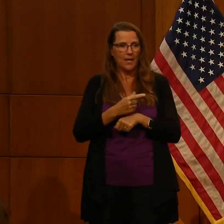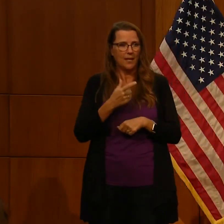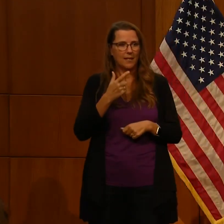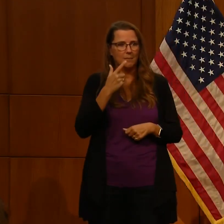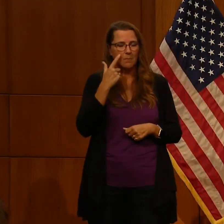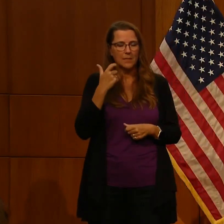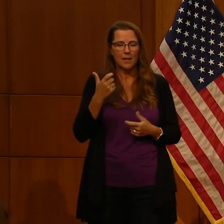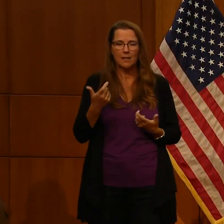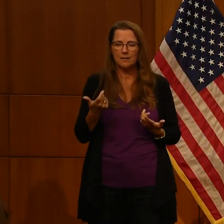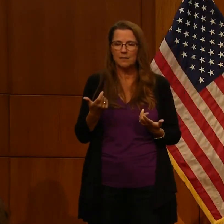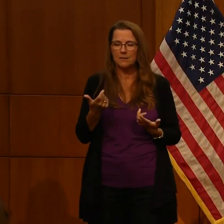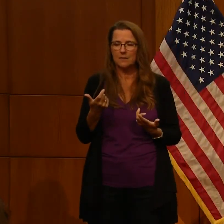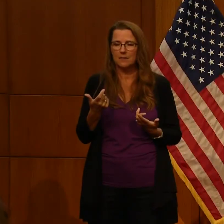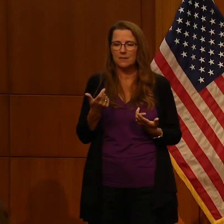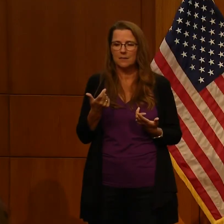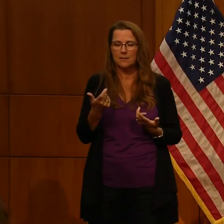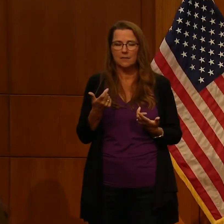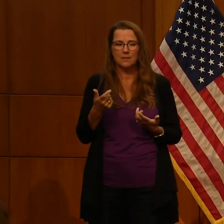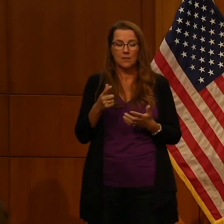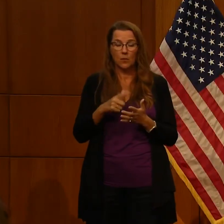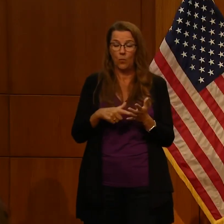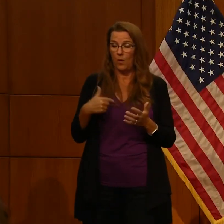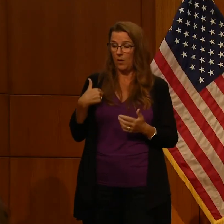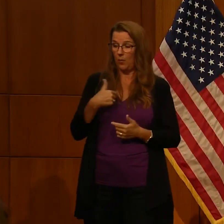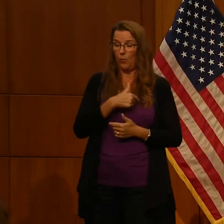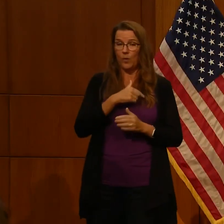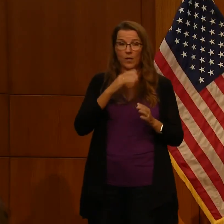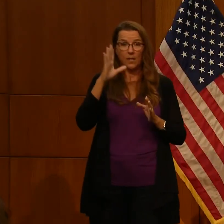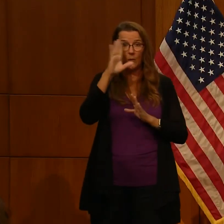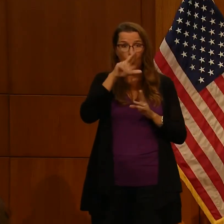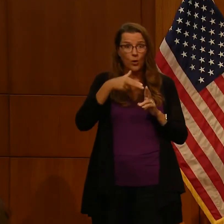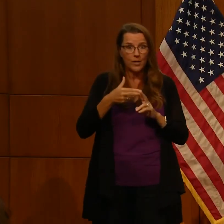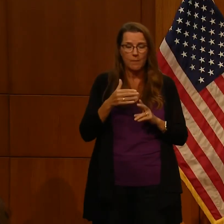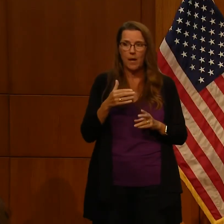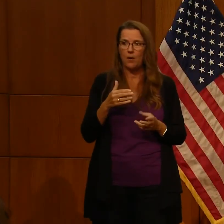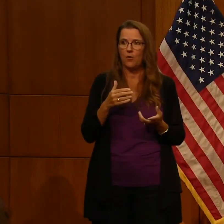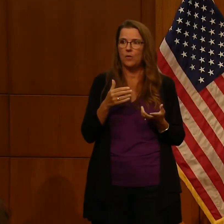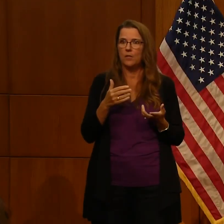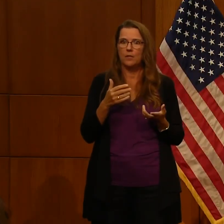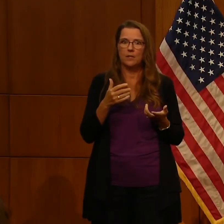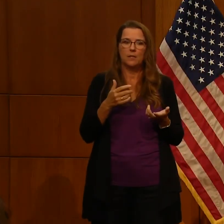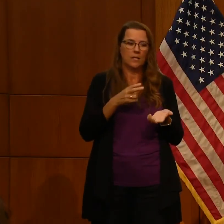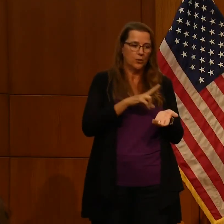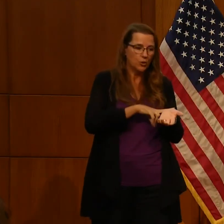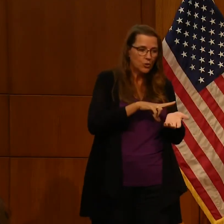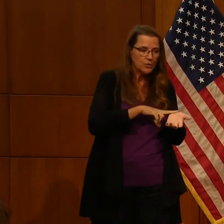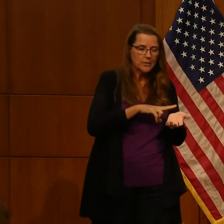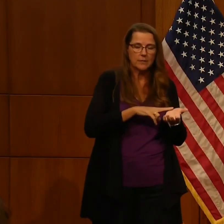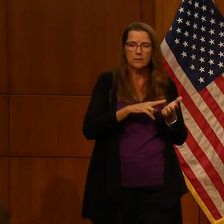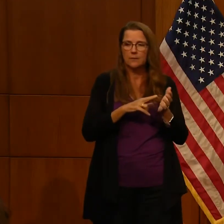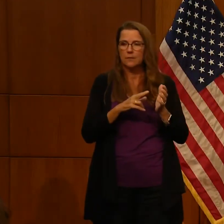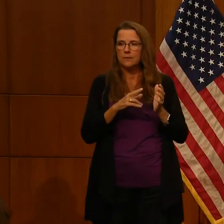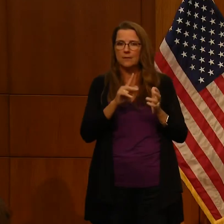HERE TODAY. UM BECAUSE, UH, IT'S GETTING TO THE POINT WHERE.